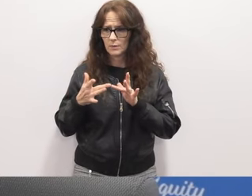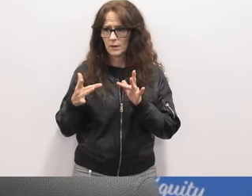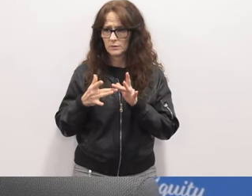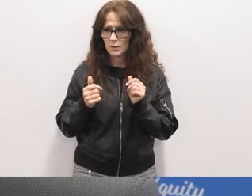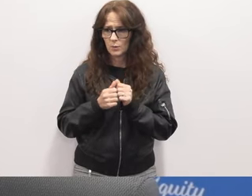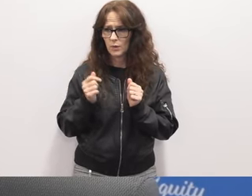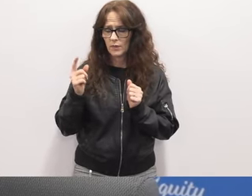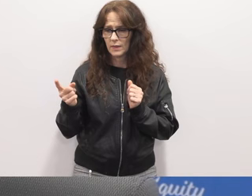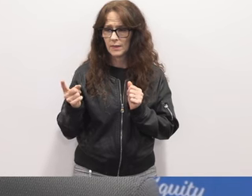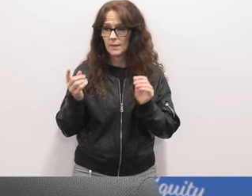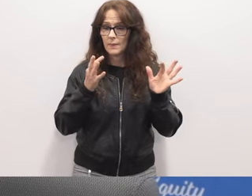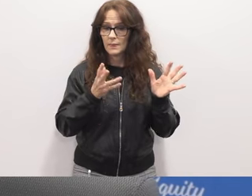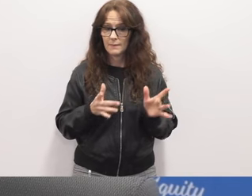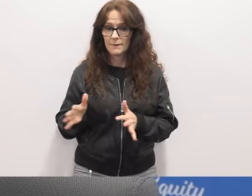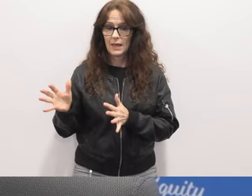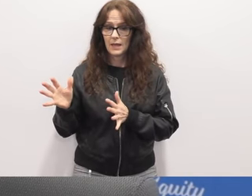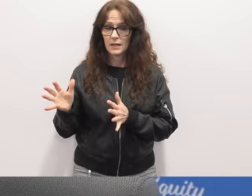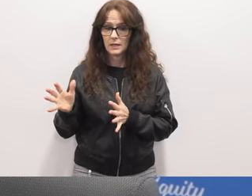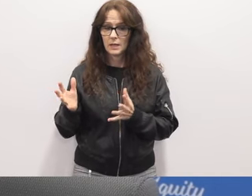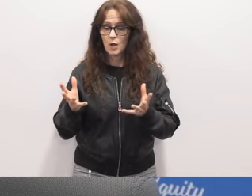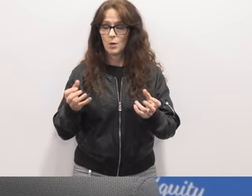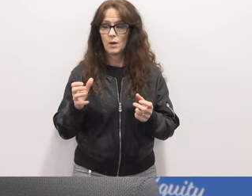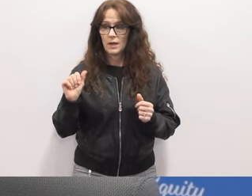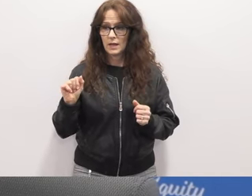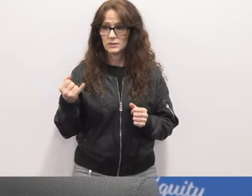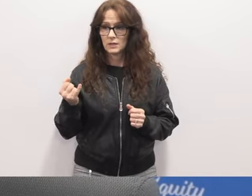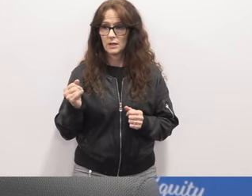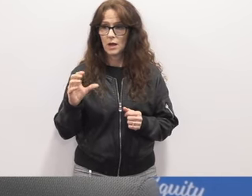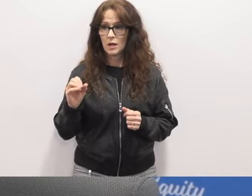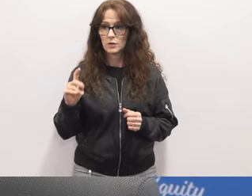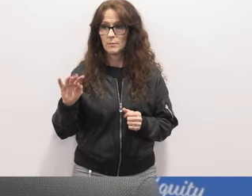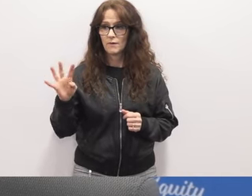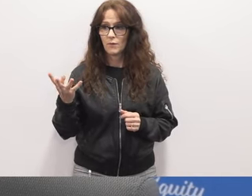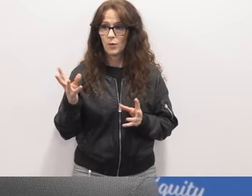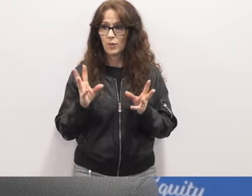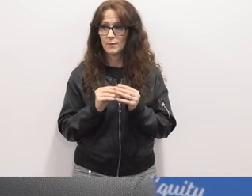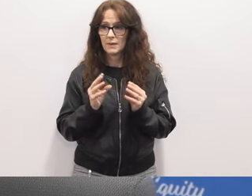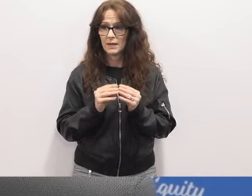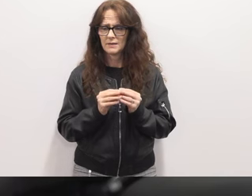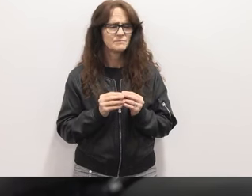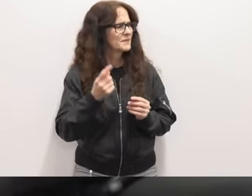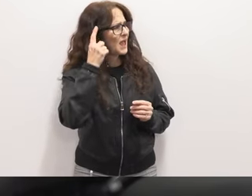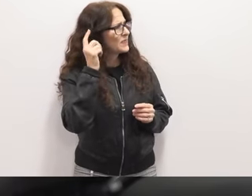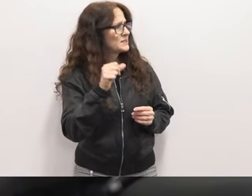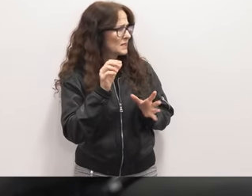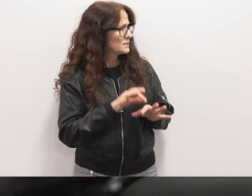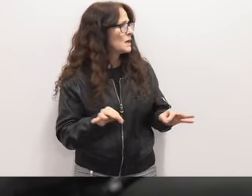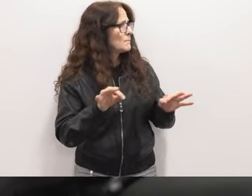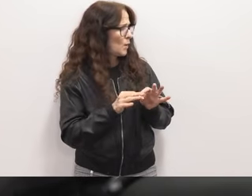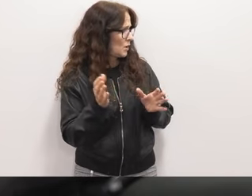is the plan that we would want AJ at our October 4th meeting to facilitate that, right? Yeah, I think so.